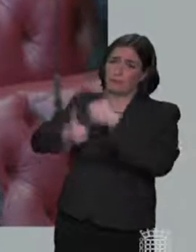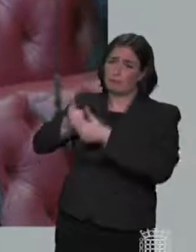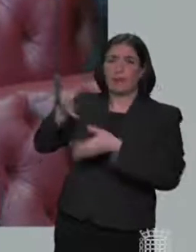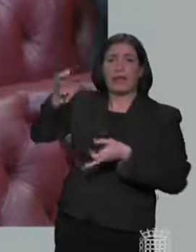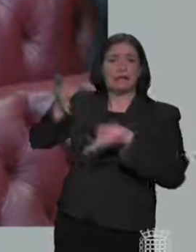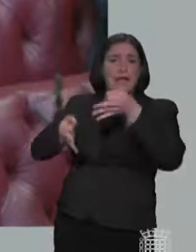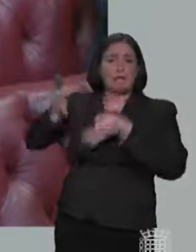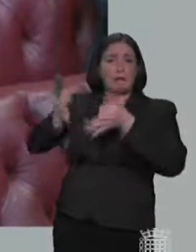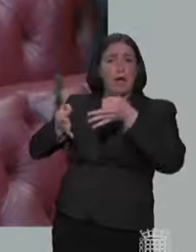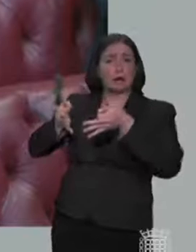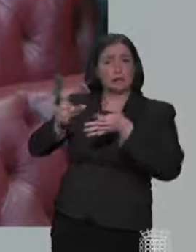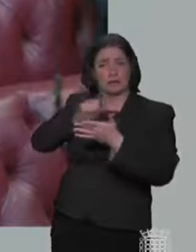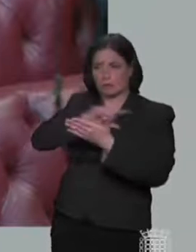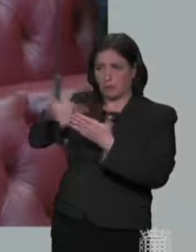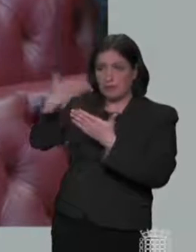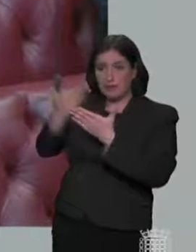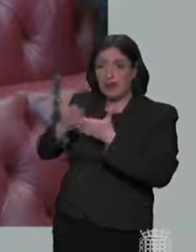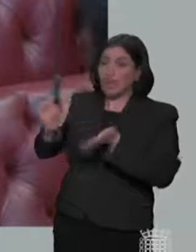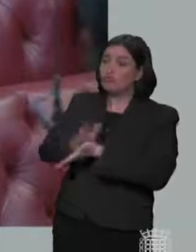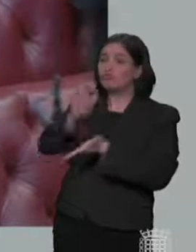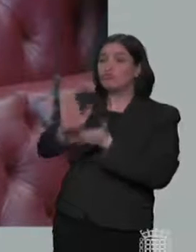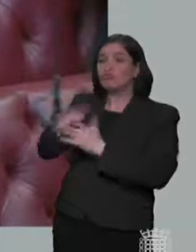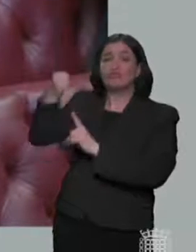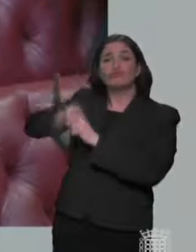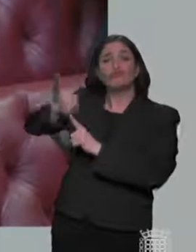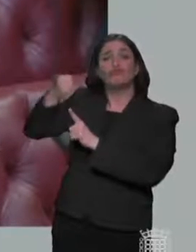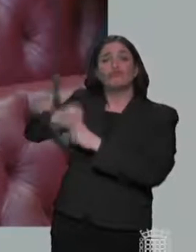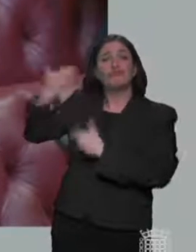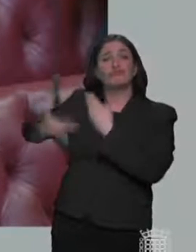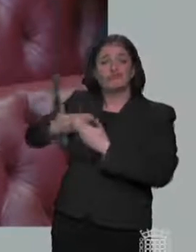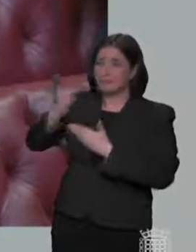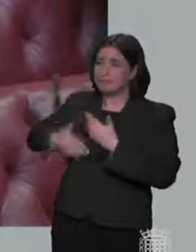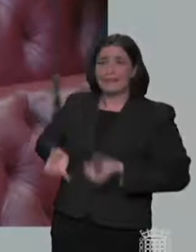and good-natured campaigning on behalf of his community thousands of deaf people are